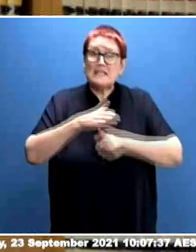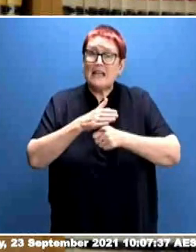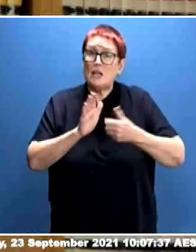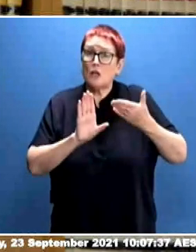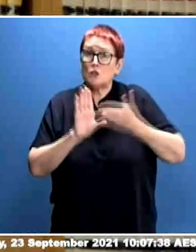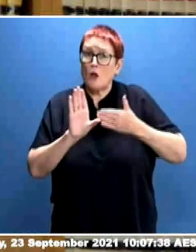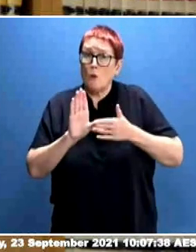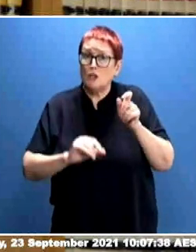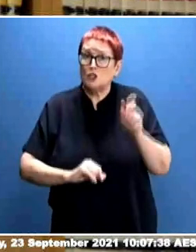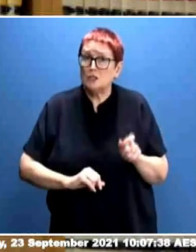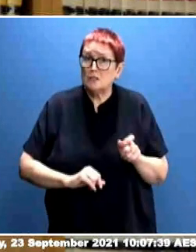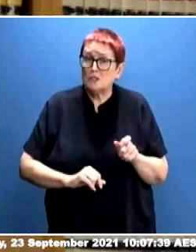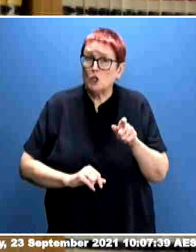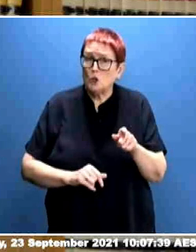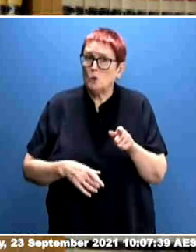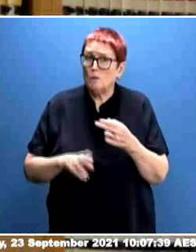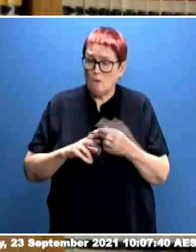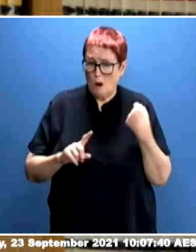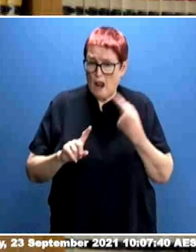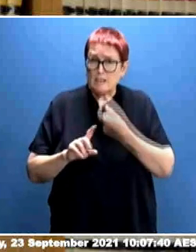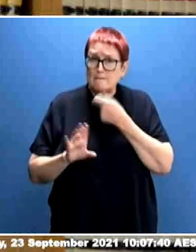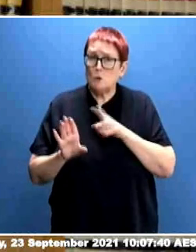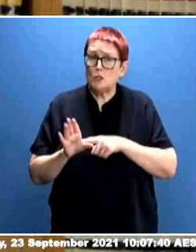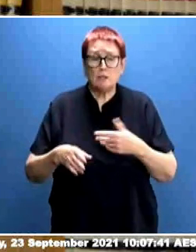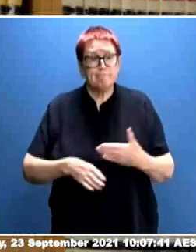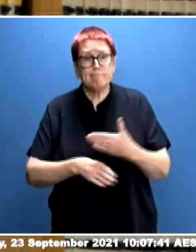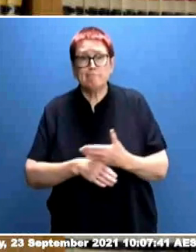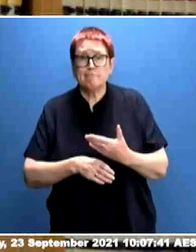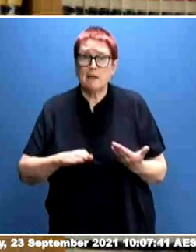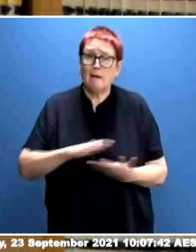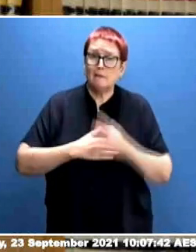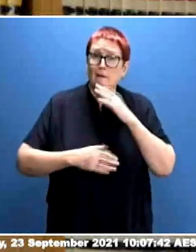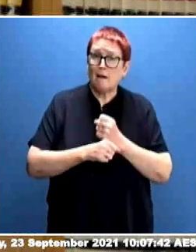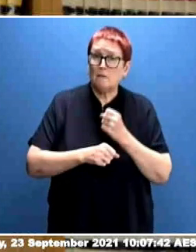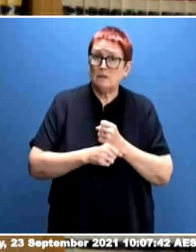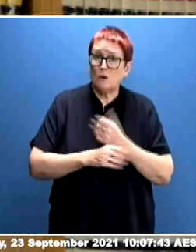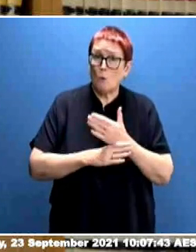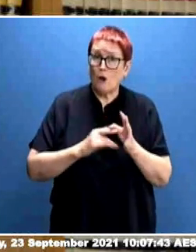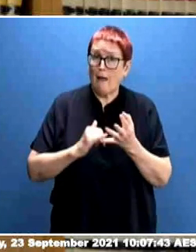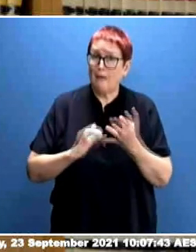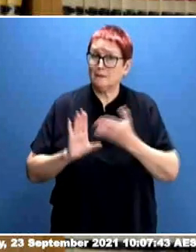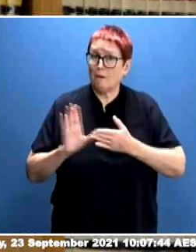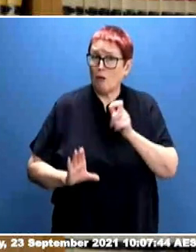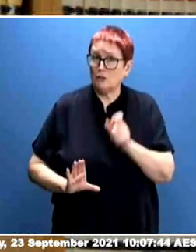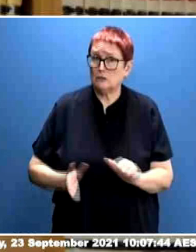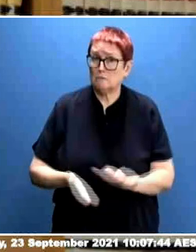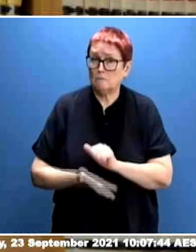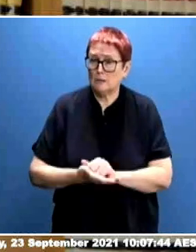you have, I take it, for a number of years been practicing within the Department as a psychologist? That's correct.